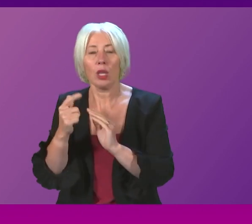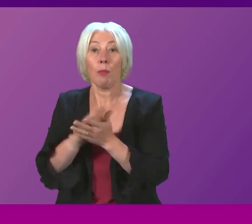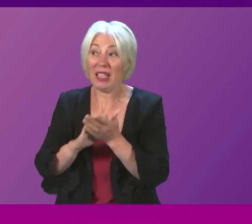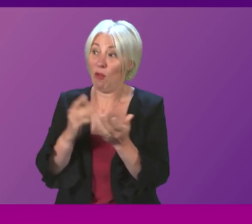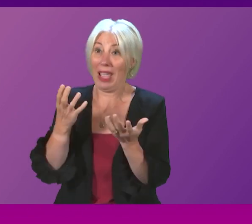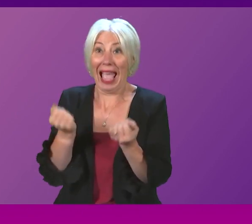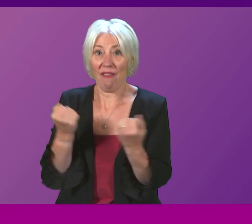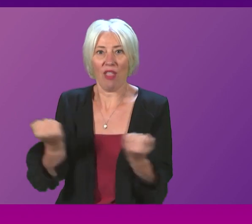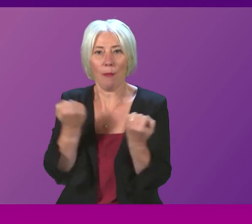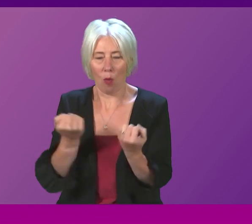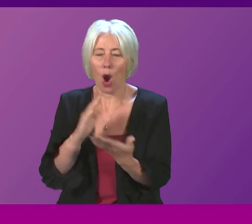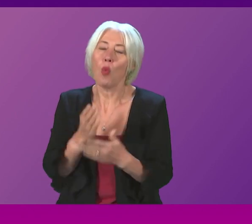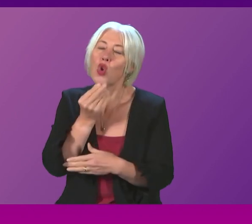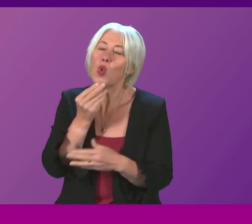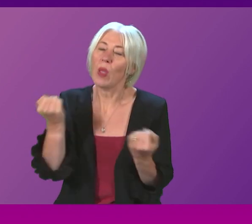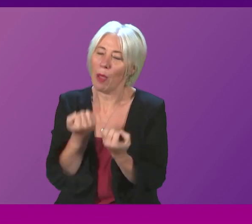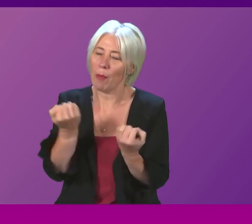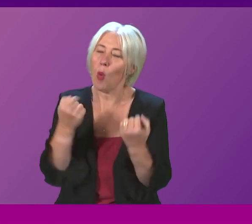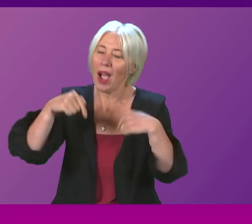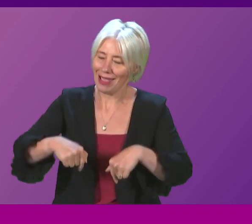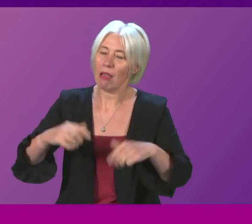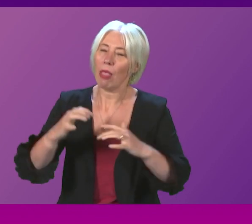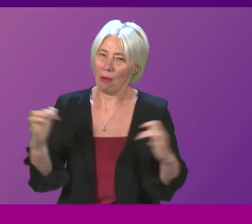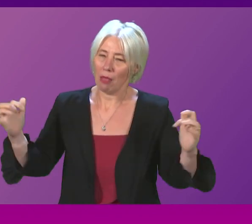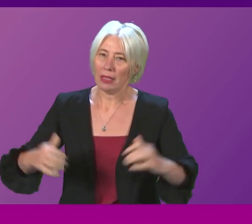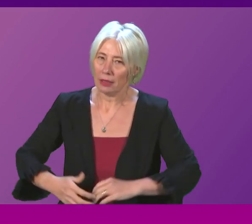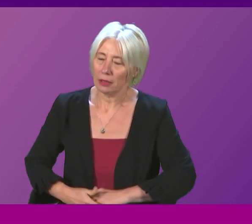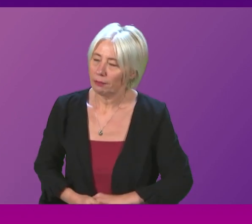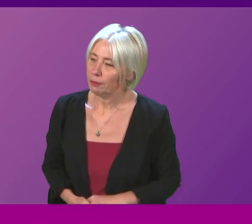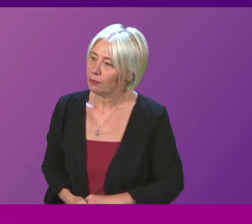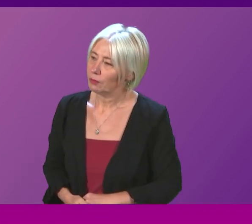this Parliament.